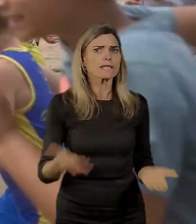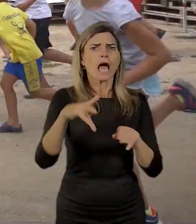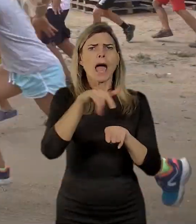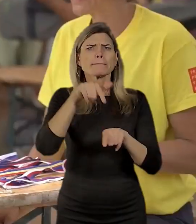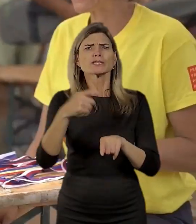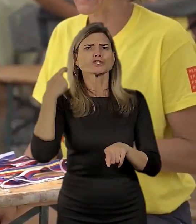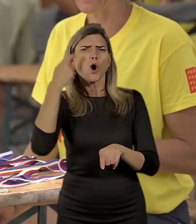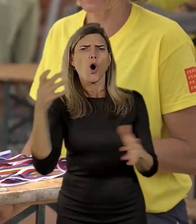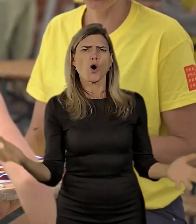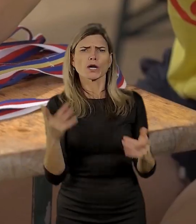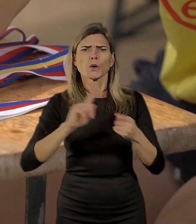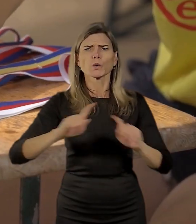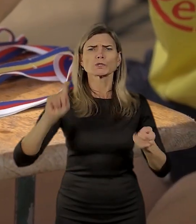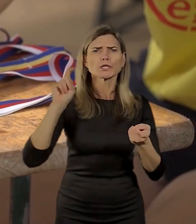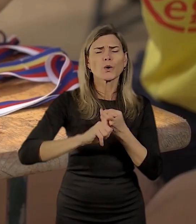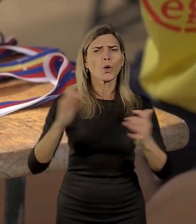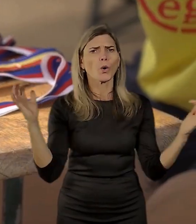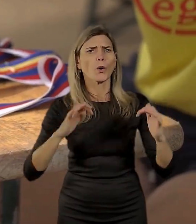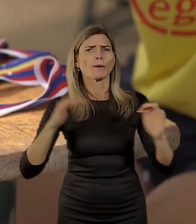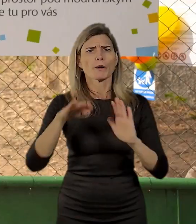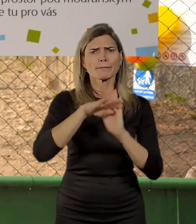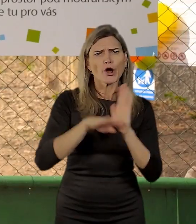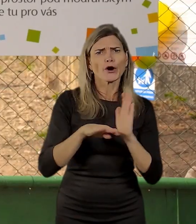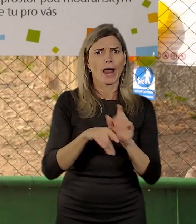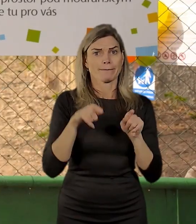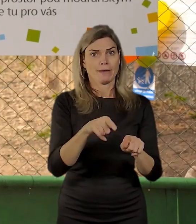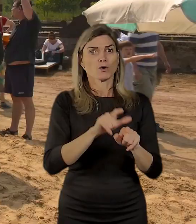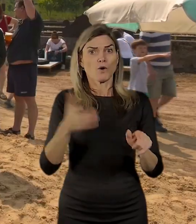a playground for Modřany paddlers and the Roubike cycling café.